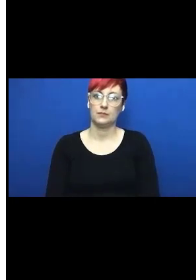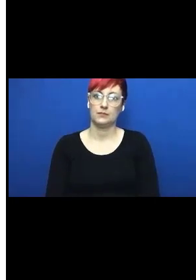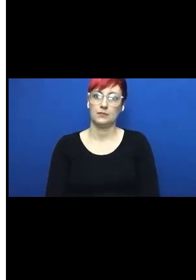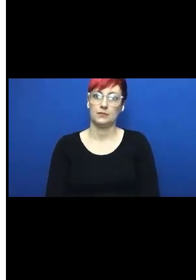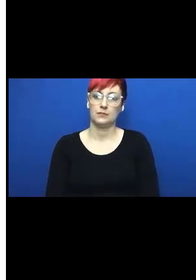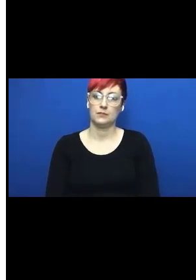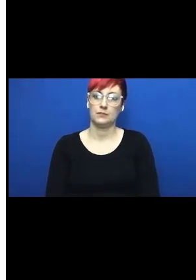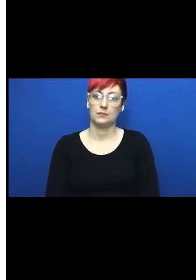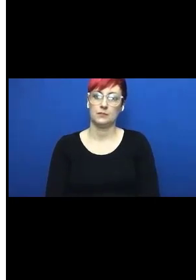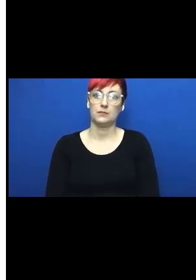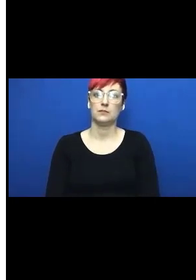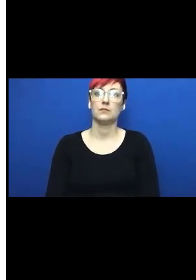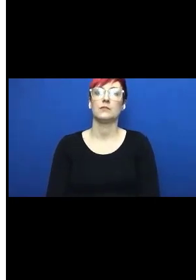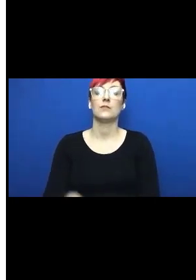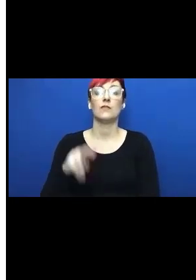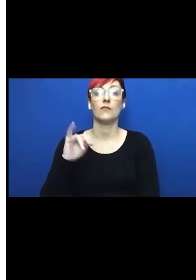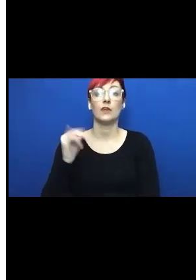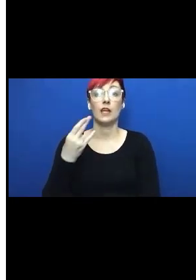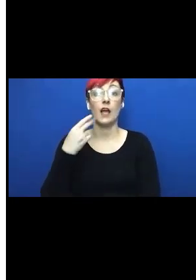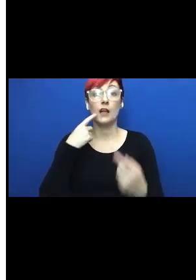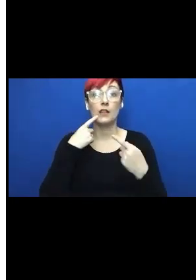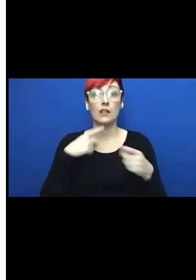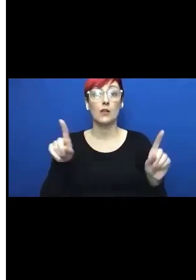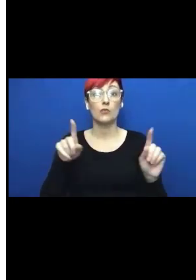So for NIH disclosure requirements,